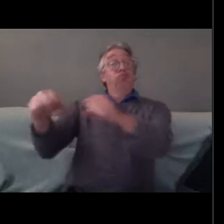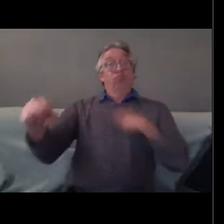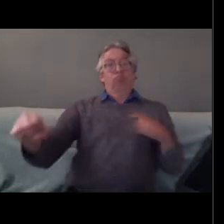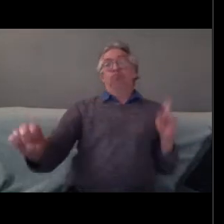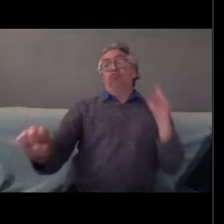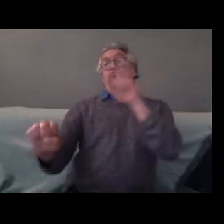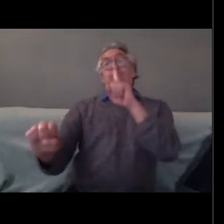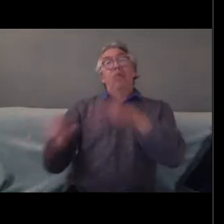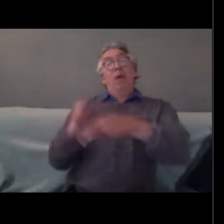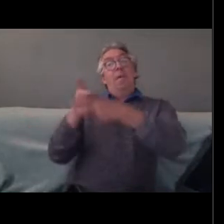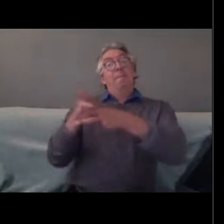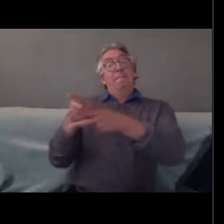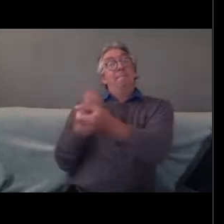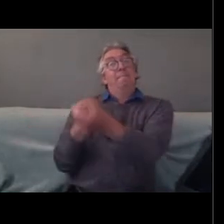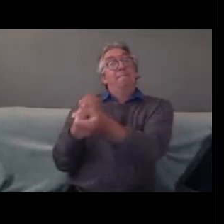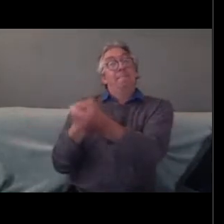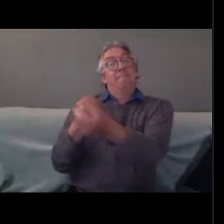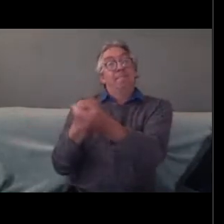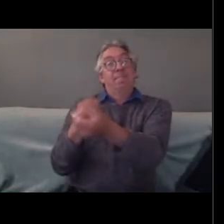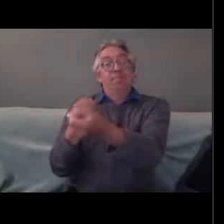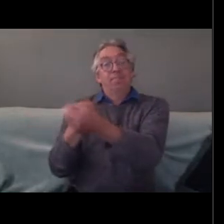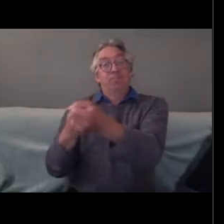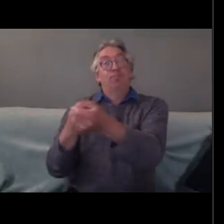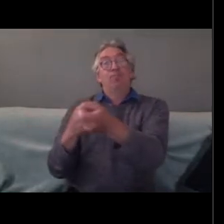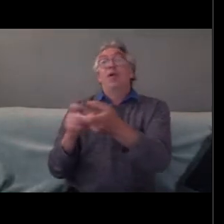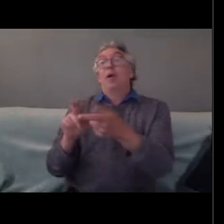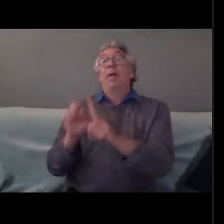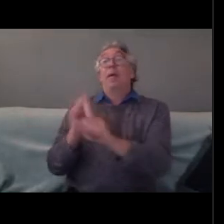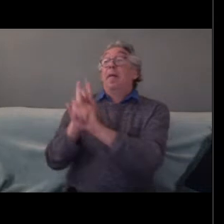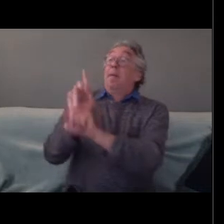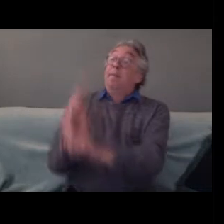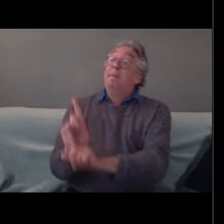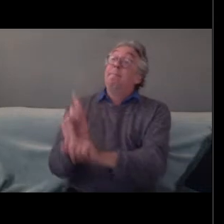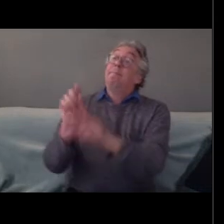I suggest we go two slides further, we skip the next one.